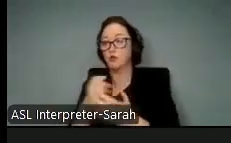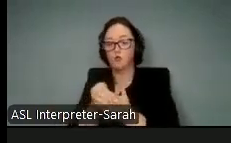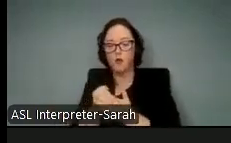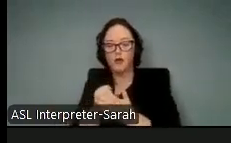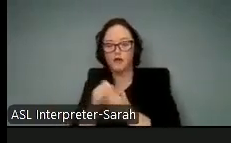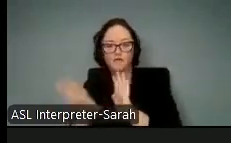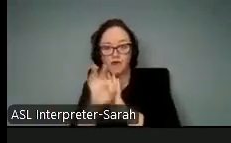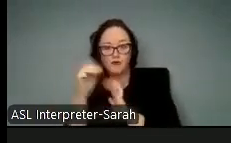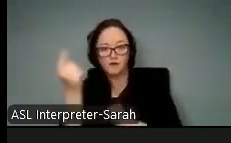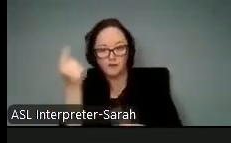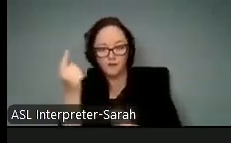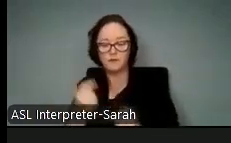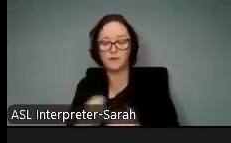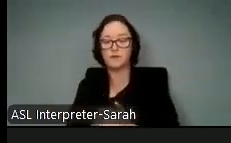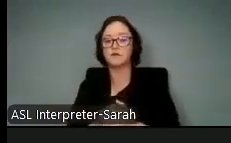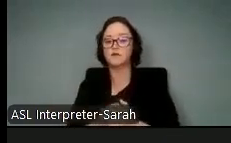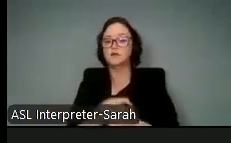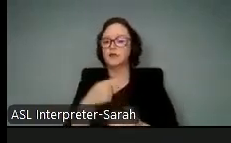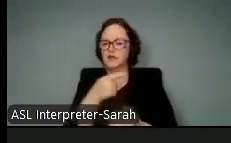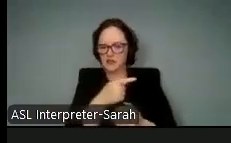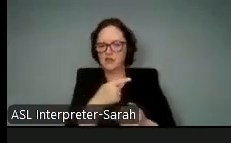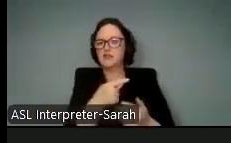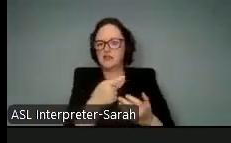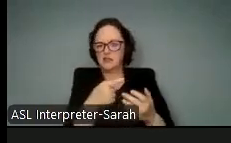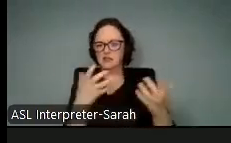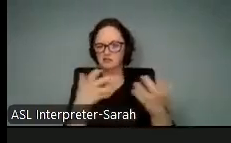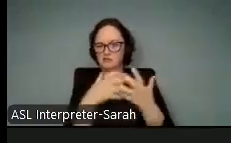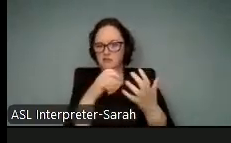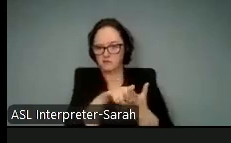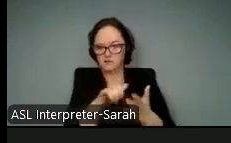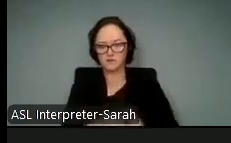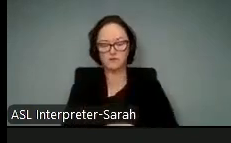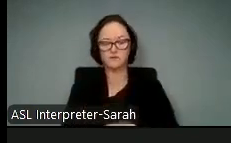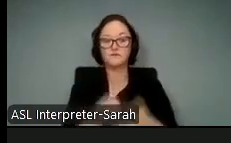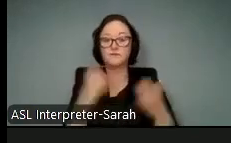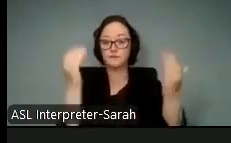are kind of designed to fit around that. Now we're going to the next slide.